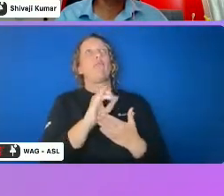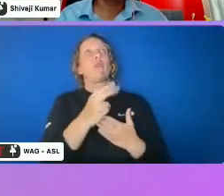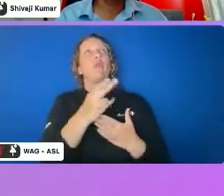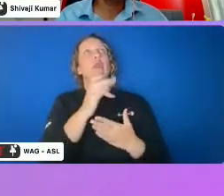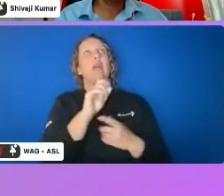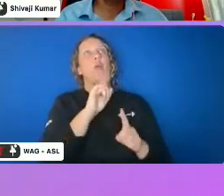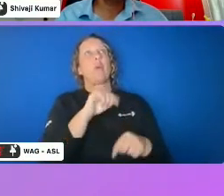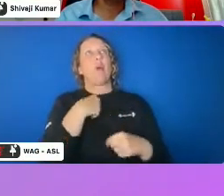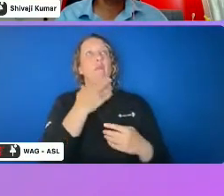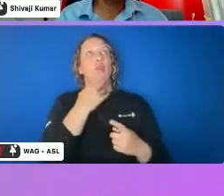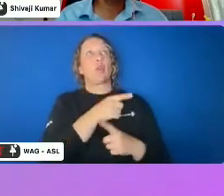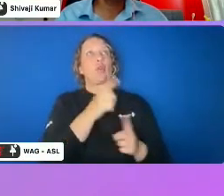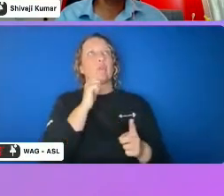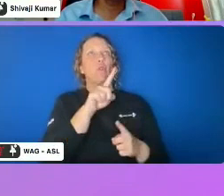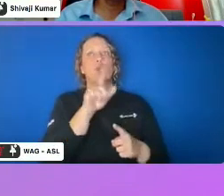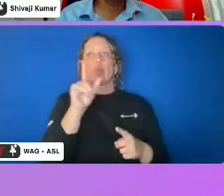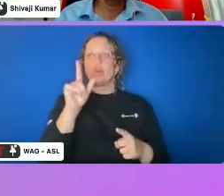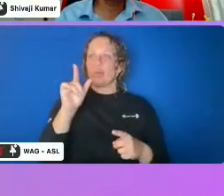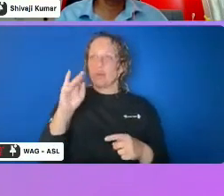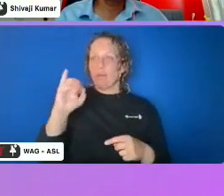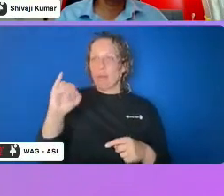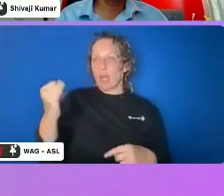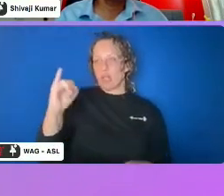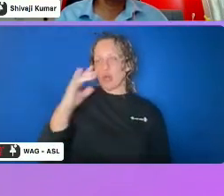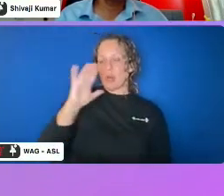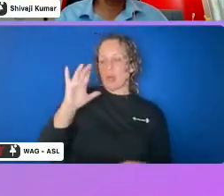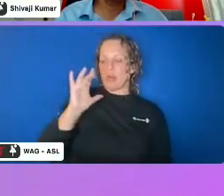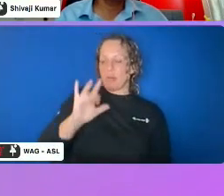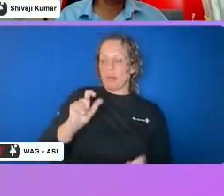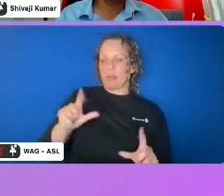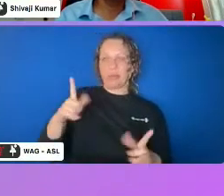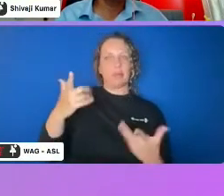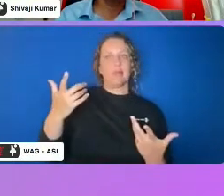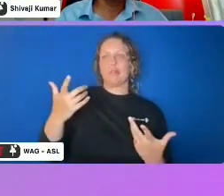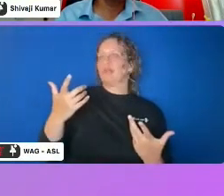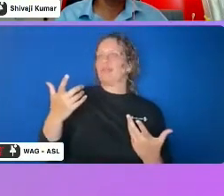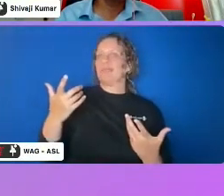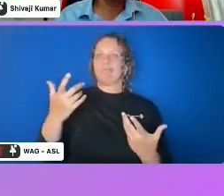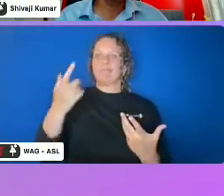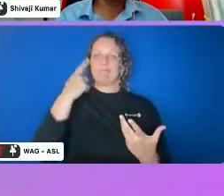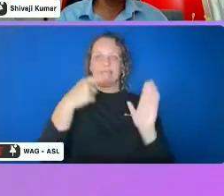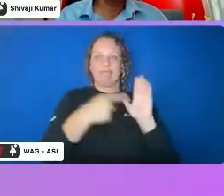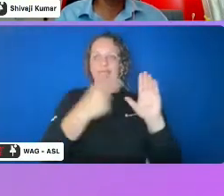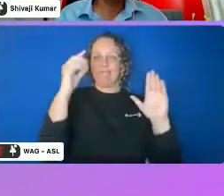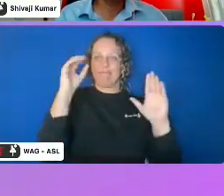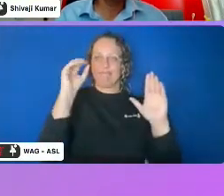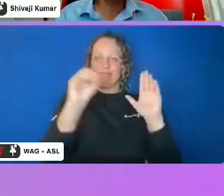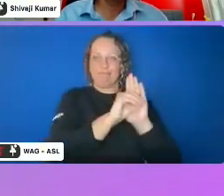So he would refresh it and the shared save test is a live representation of my testing. So he would see it change